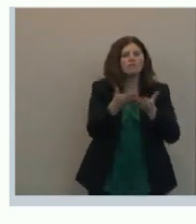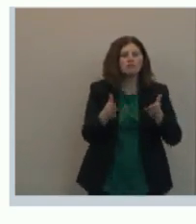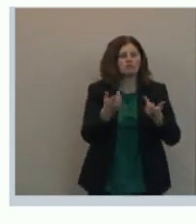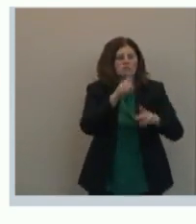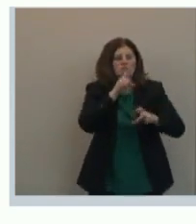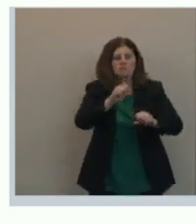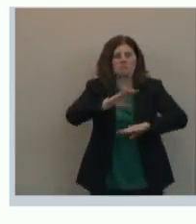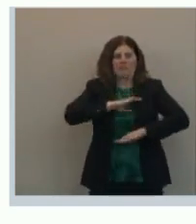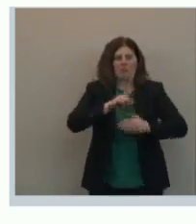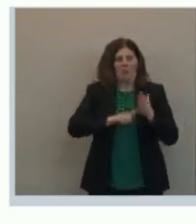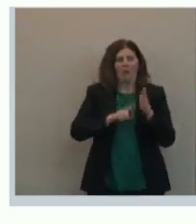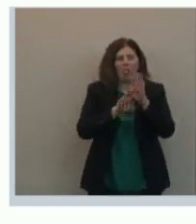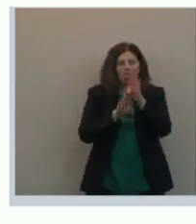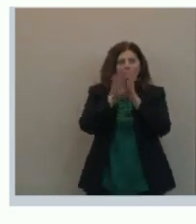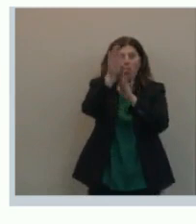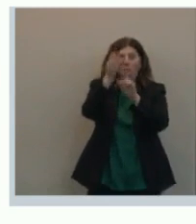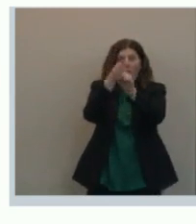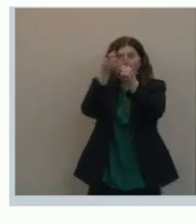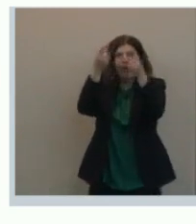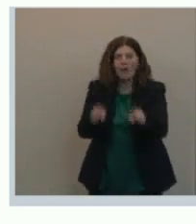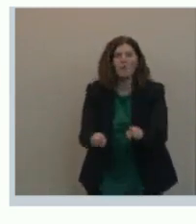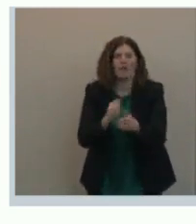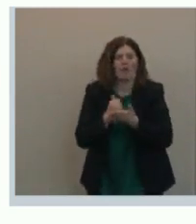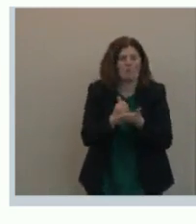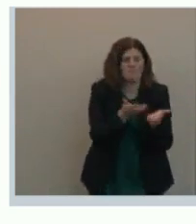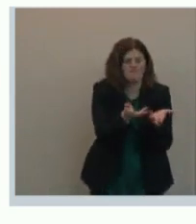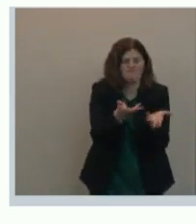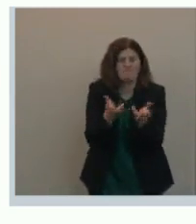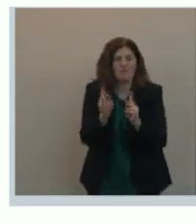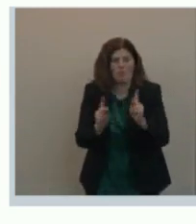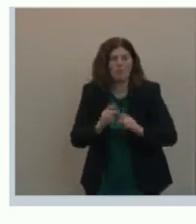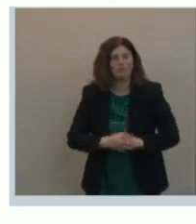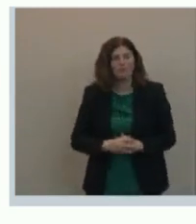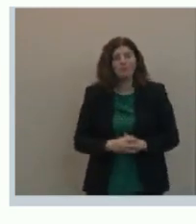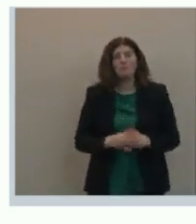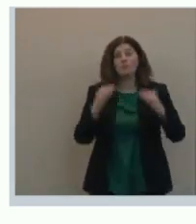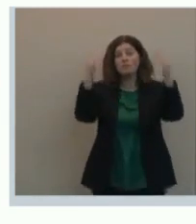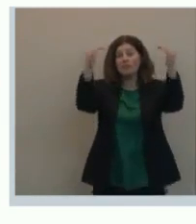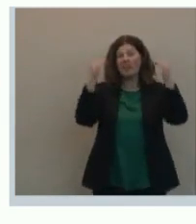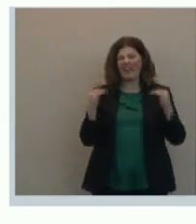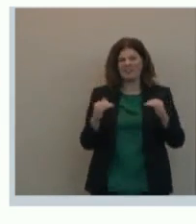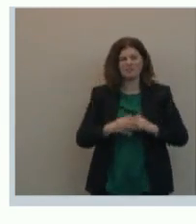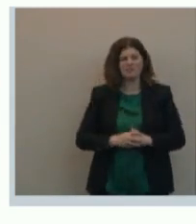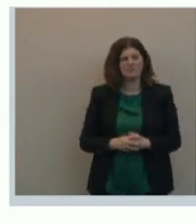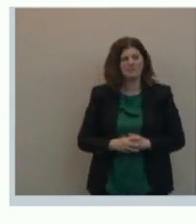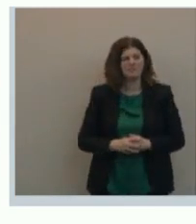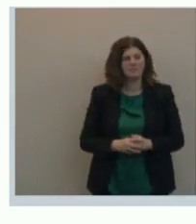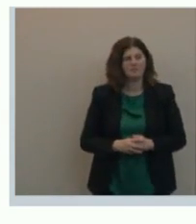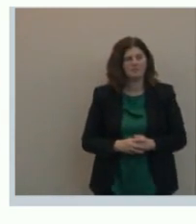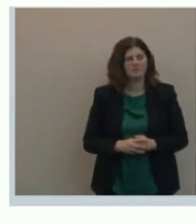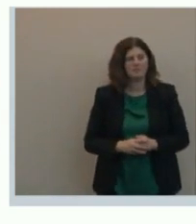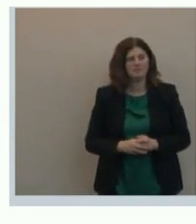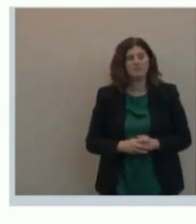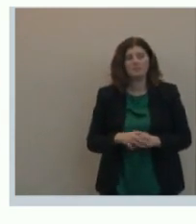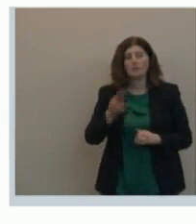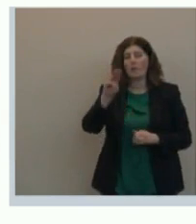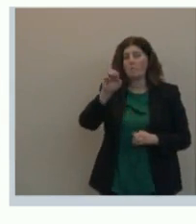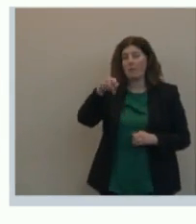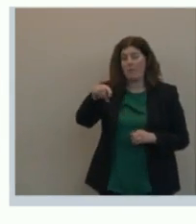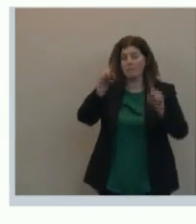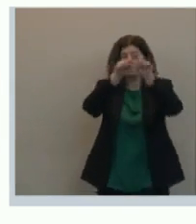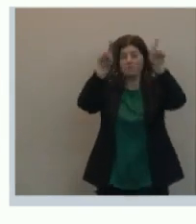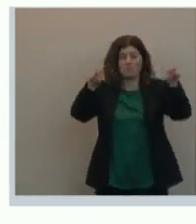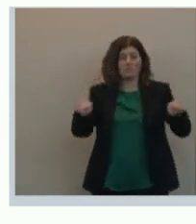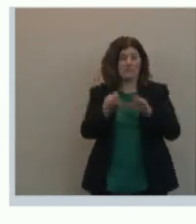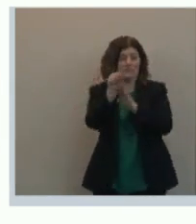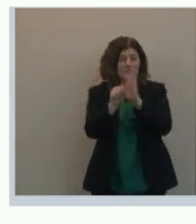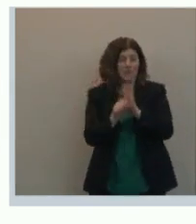WE ARE TRYING TO TURN THE RED BARS INTO GREEN BARS WHERE WE HAVE MORE THAN WE NEED TO MEET THE SURGE THAT IS COMING SOON.